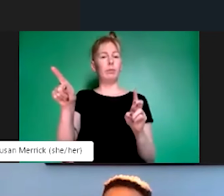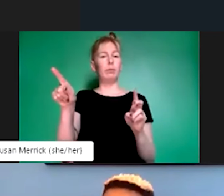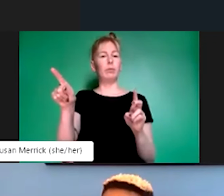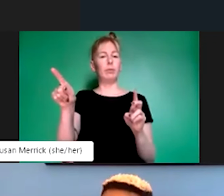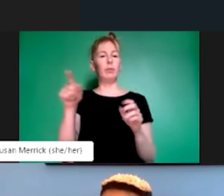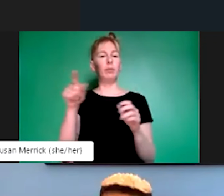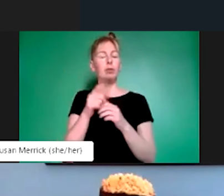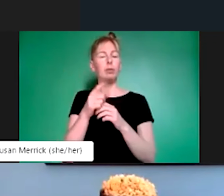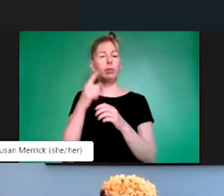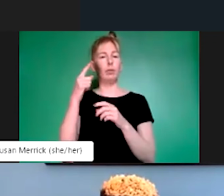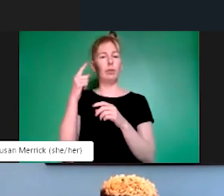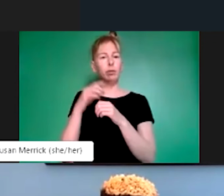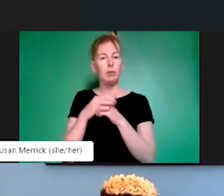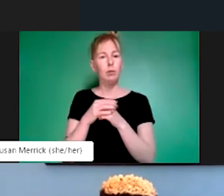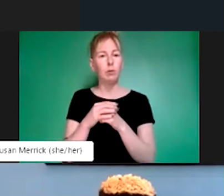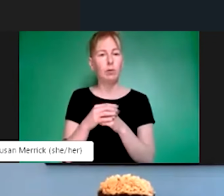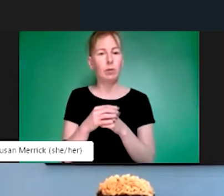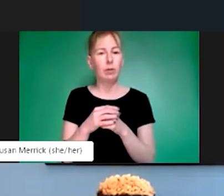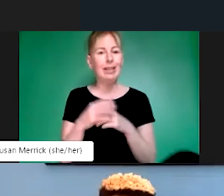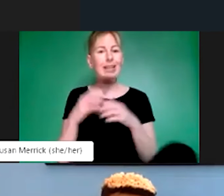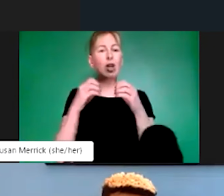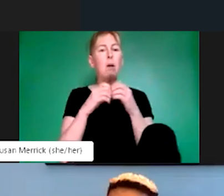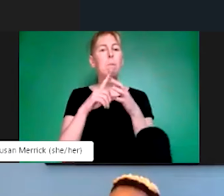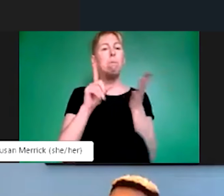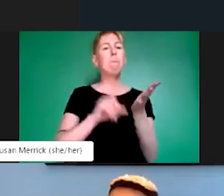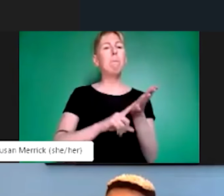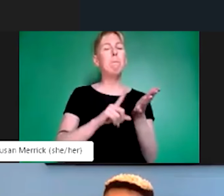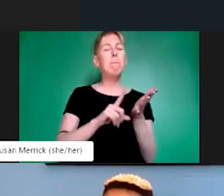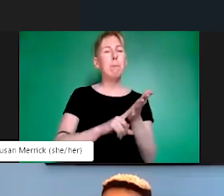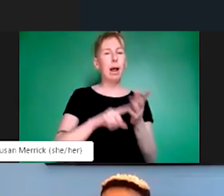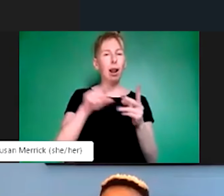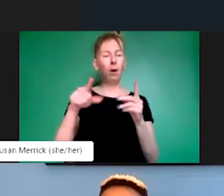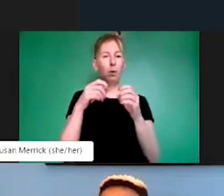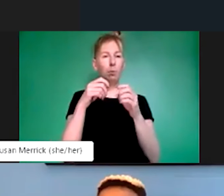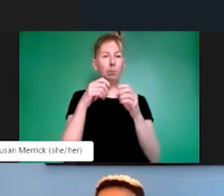Hooks, the late Bell Hooks, who talks about a love ethic, and I think in a world in